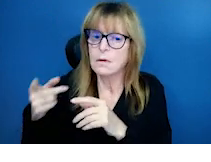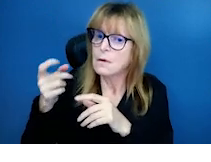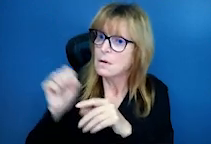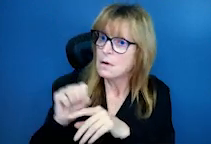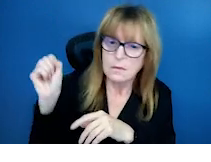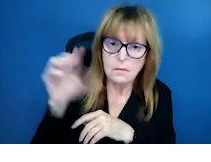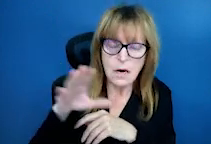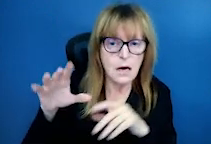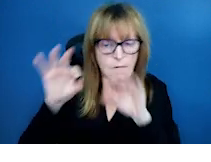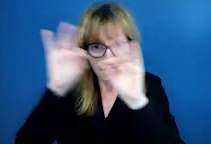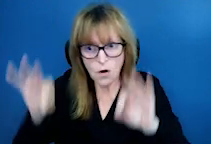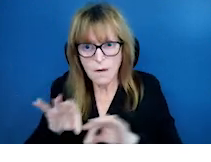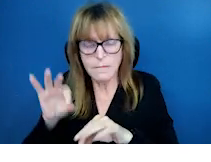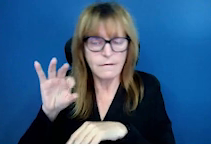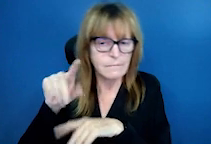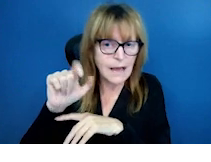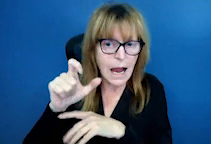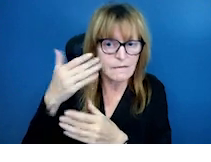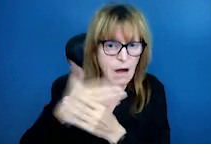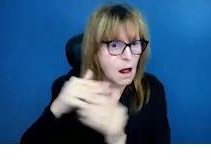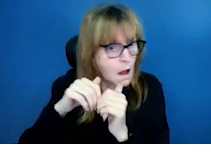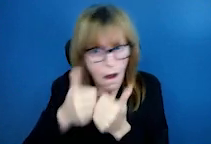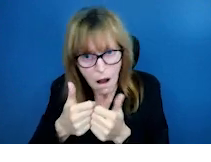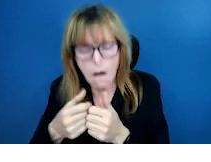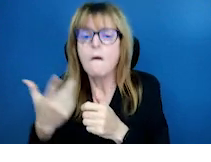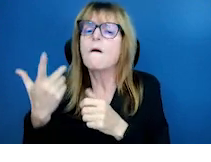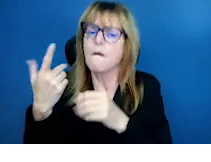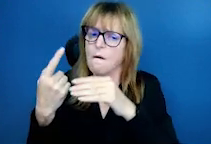The printed version of the return has a barcode that allows it to be tracked.